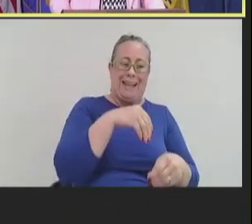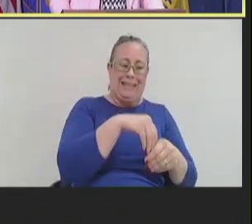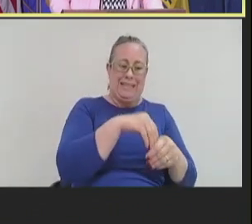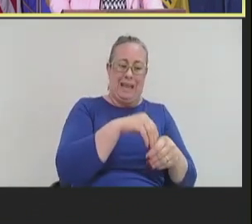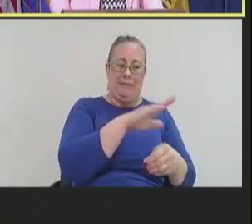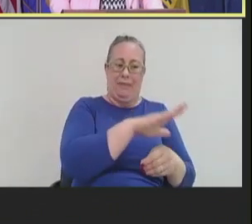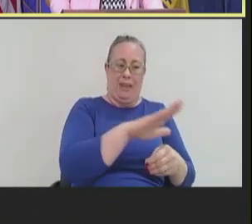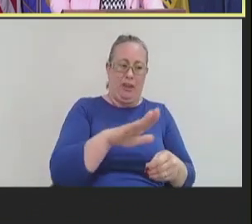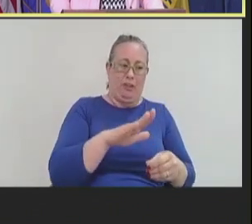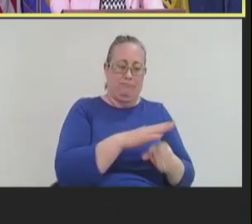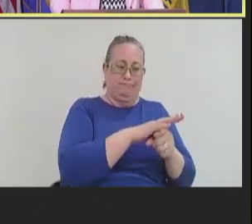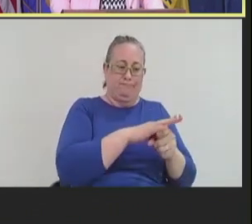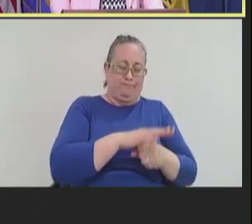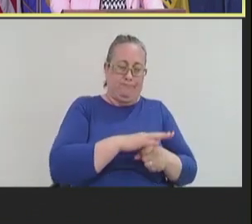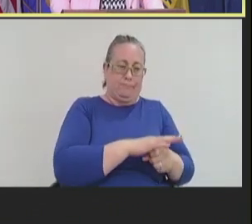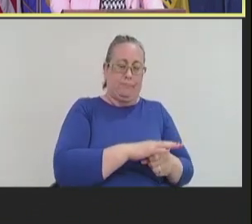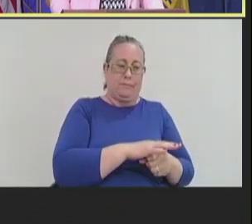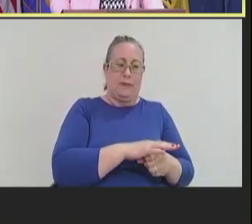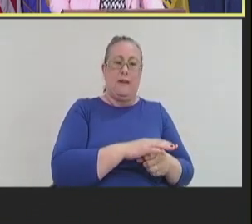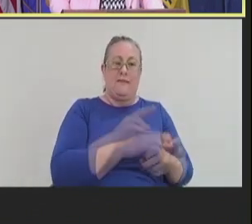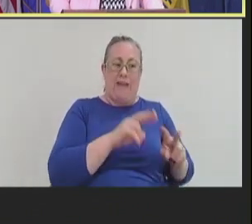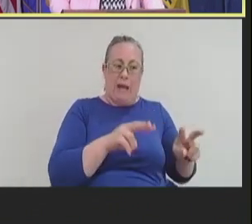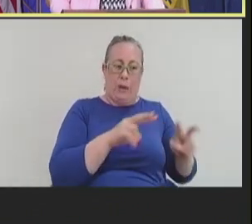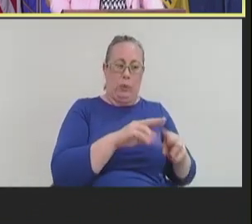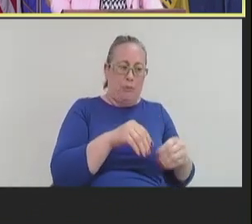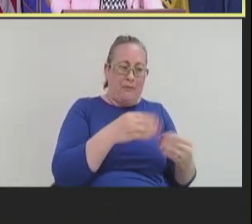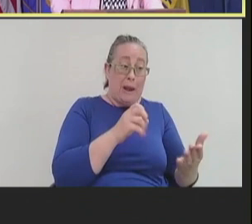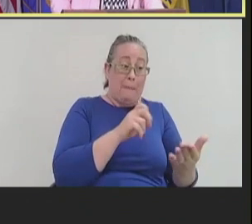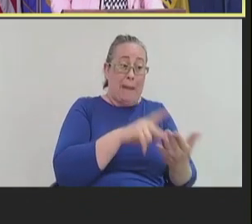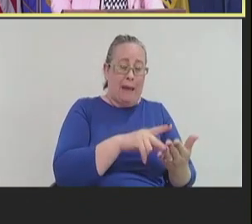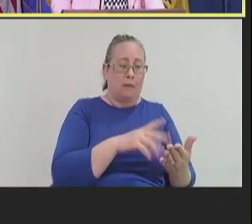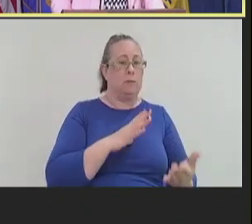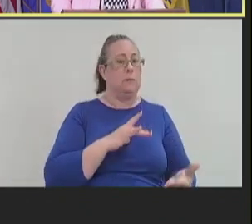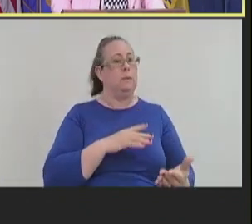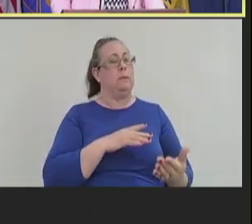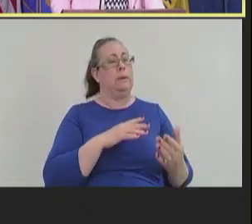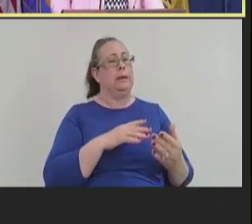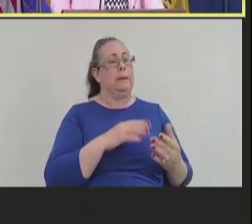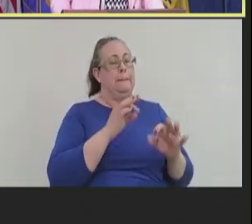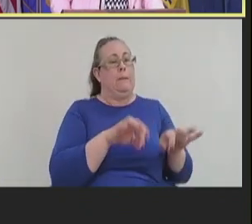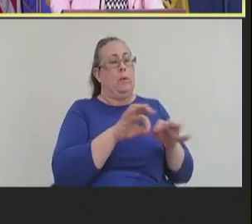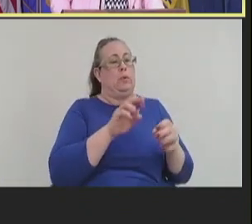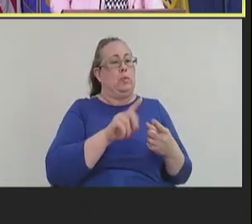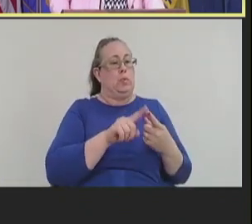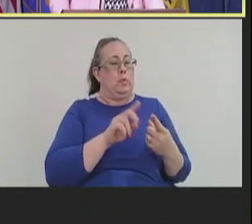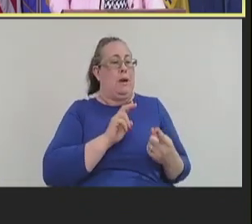providing that value back is important to us and I think to the jurisdictions as well.